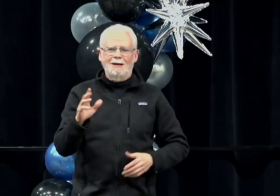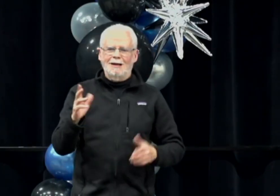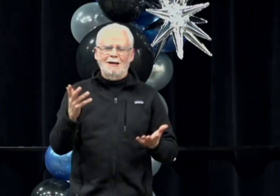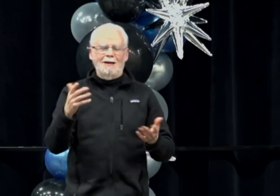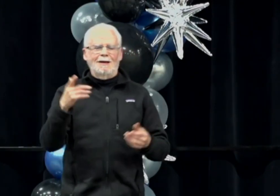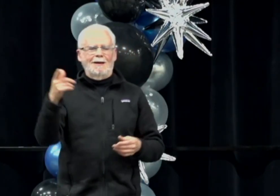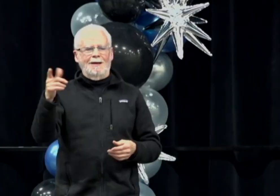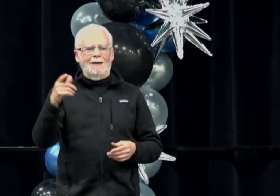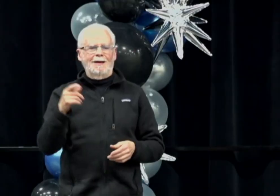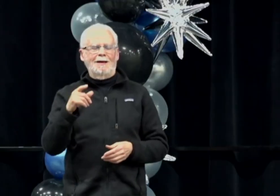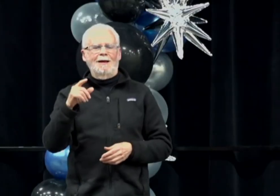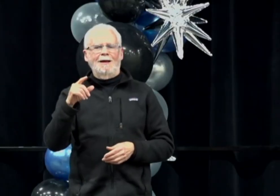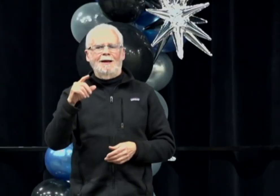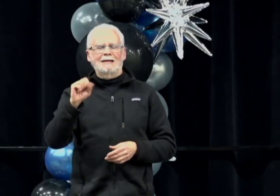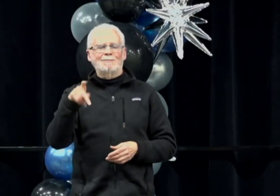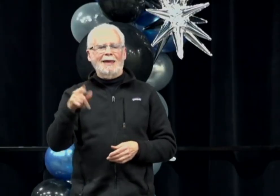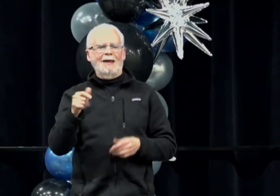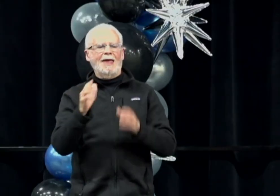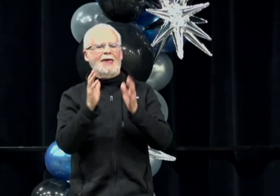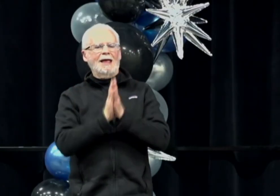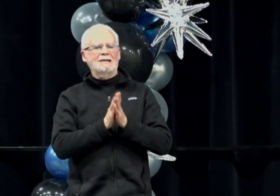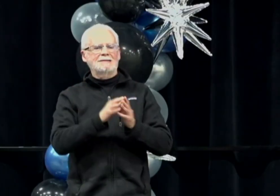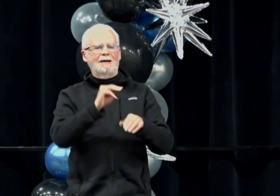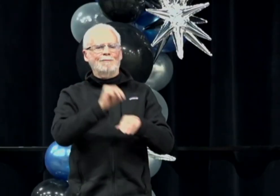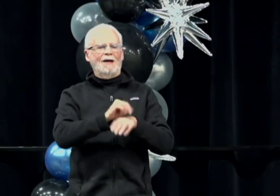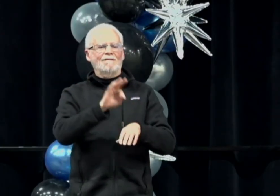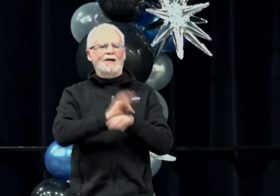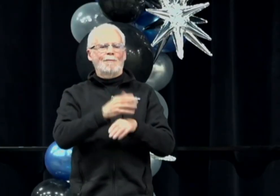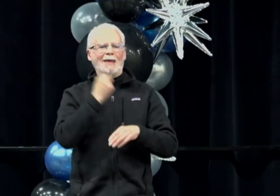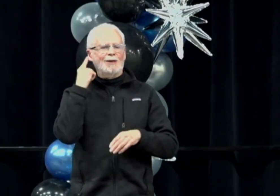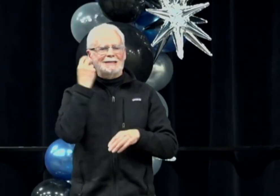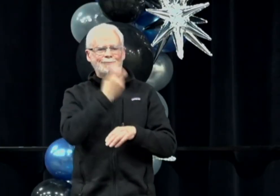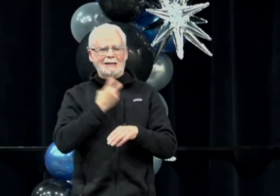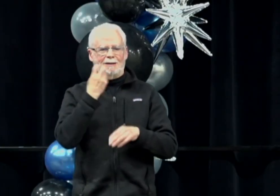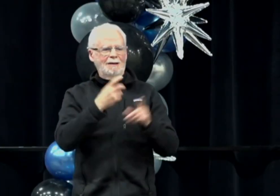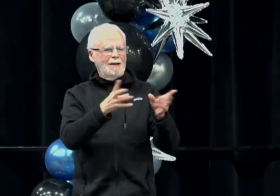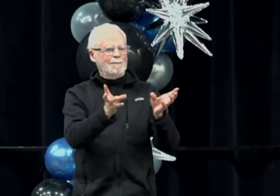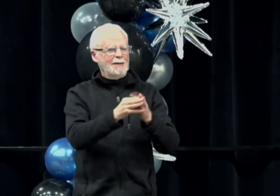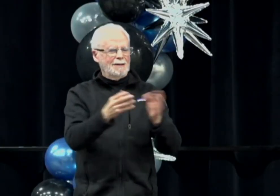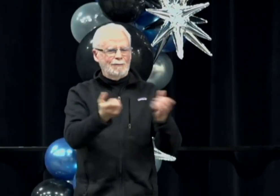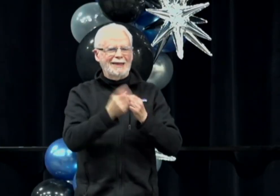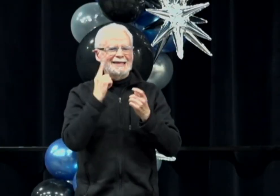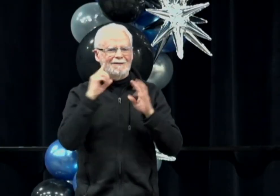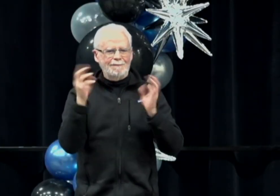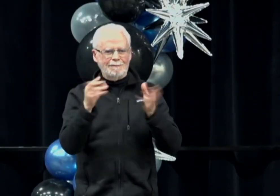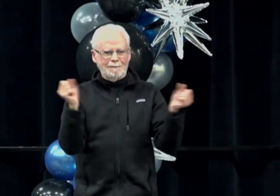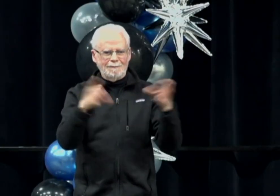Staff at SPA were nervous and wondered where they would find a Deaf person to run the study.